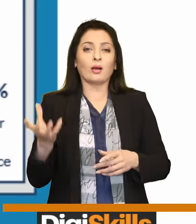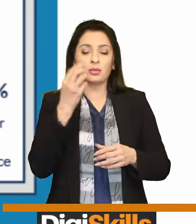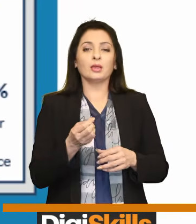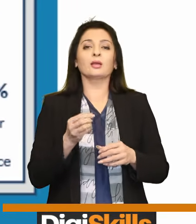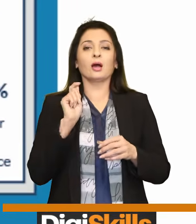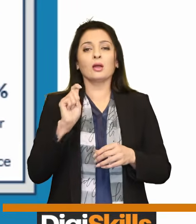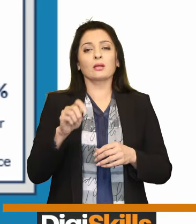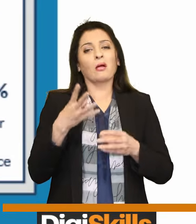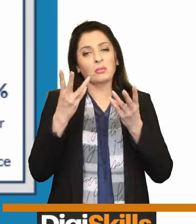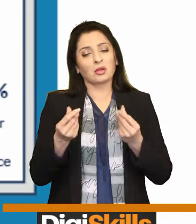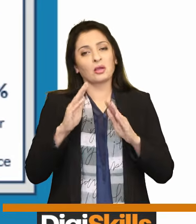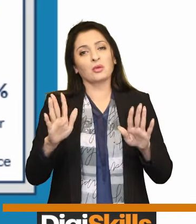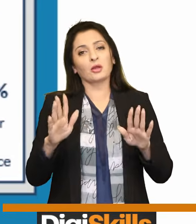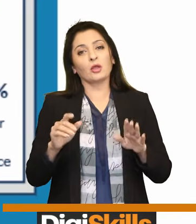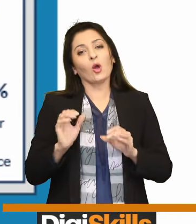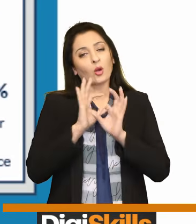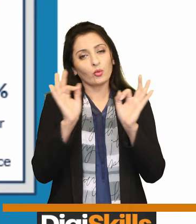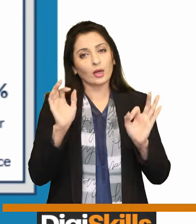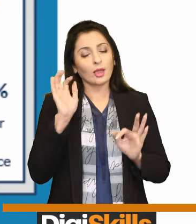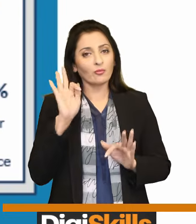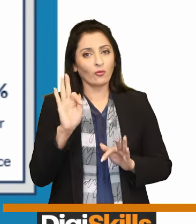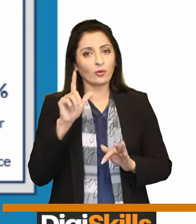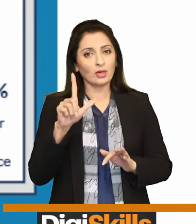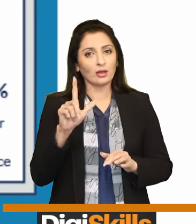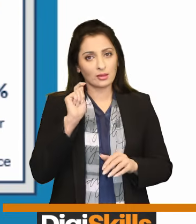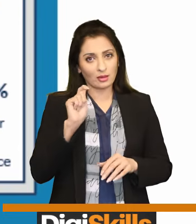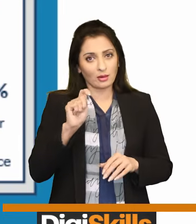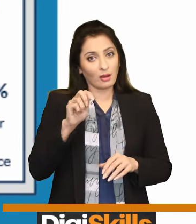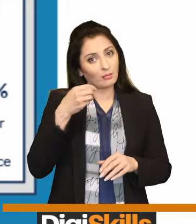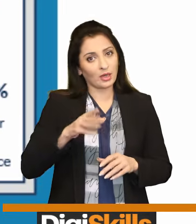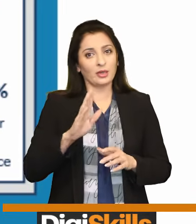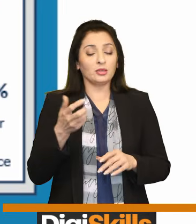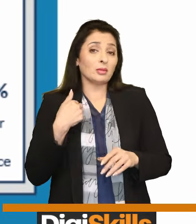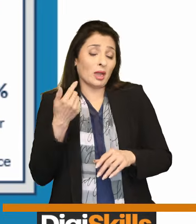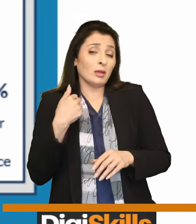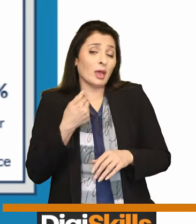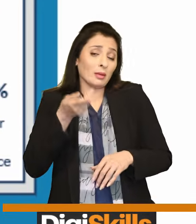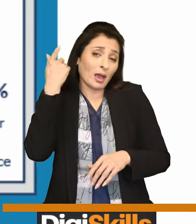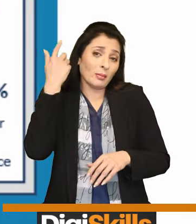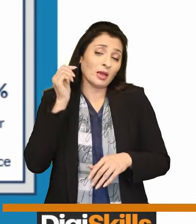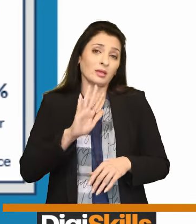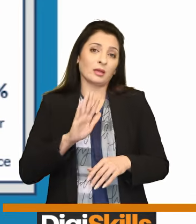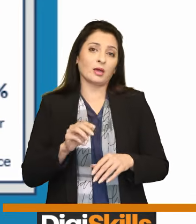you may quit your day job. And do full time freelancing just like I did 15 years ago.